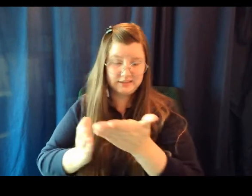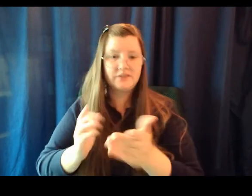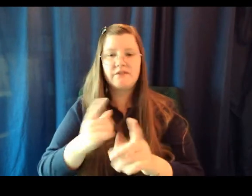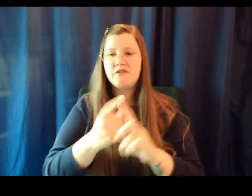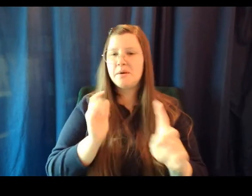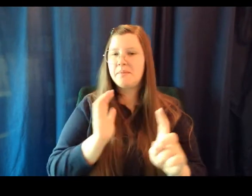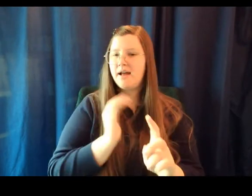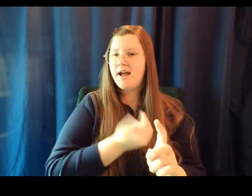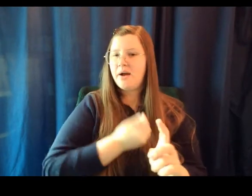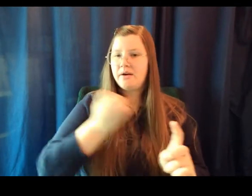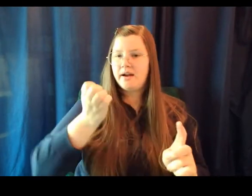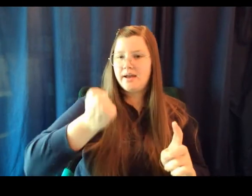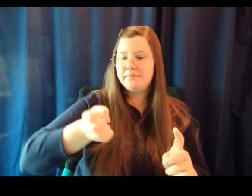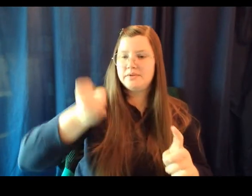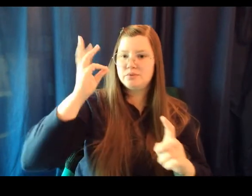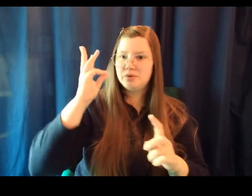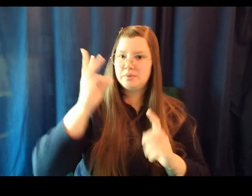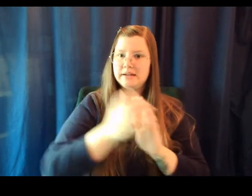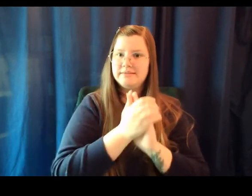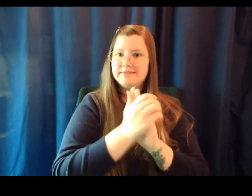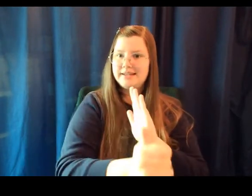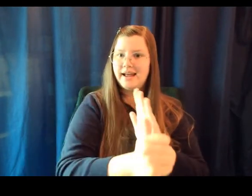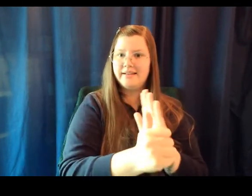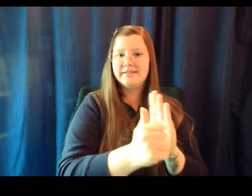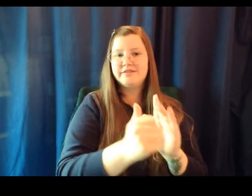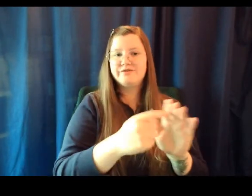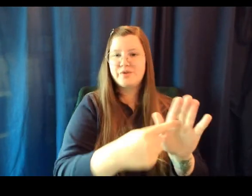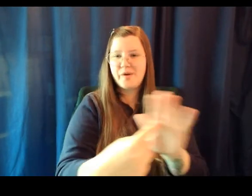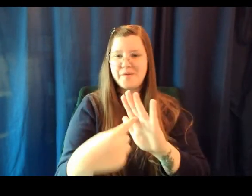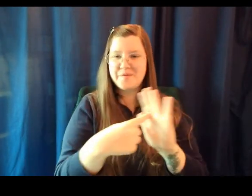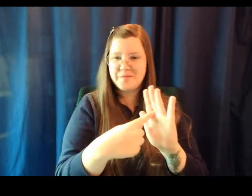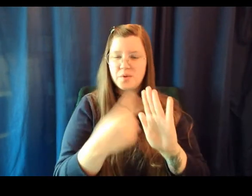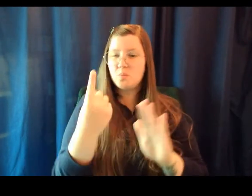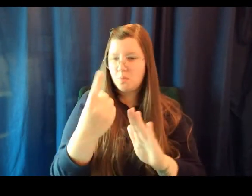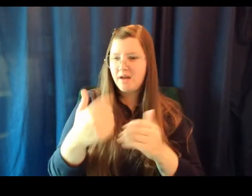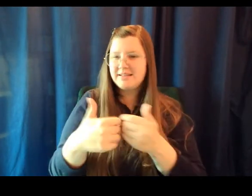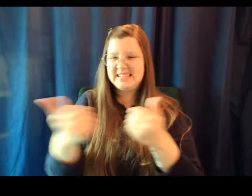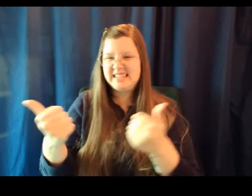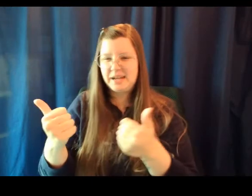play the video on the separate link after these others play.